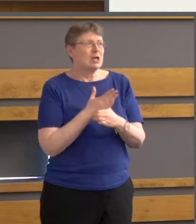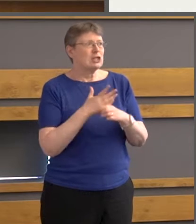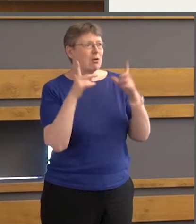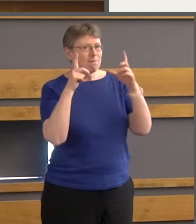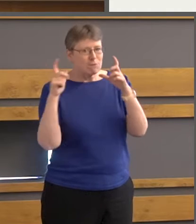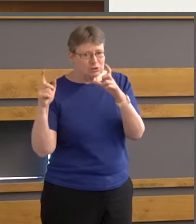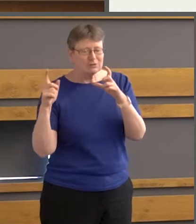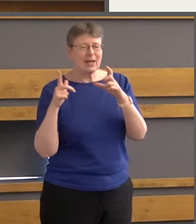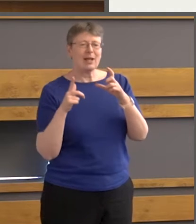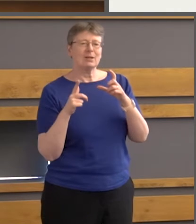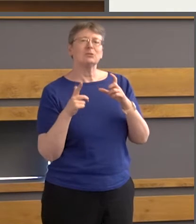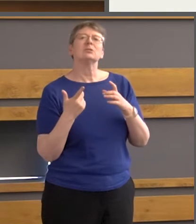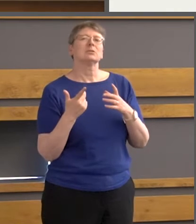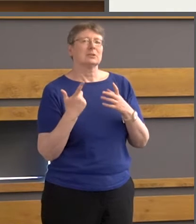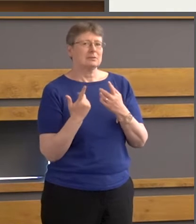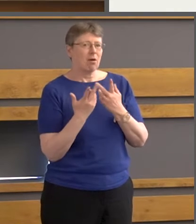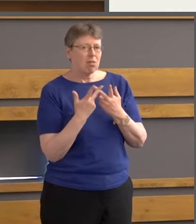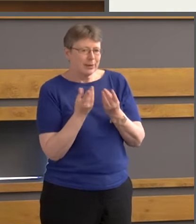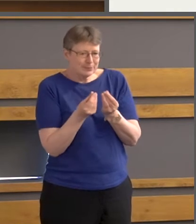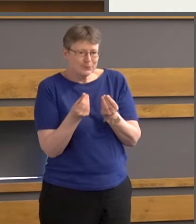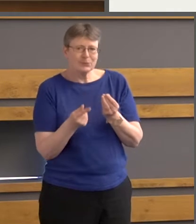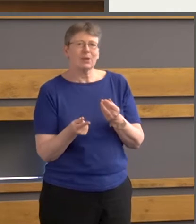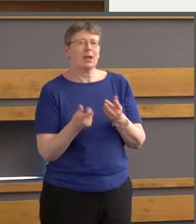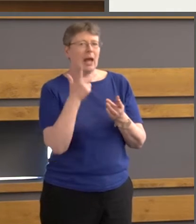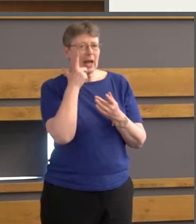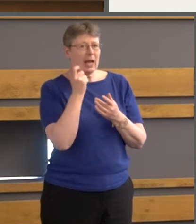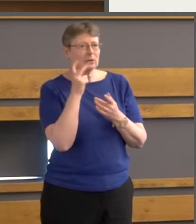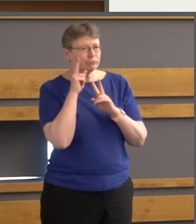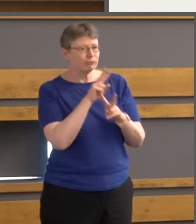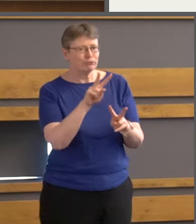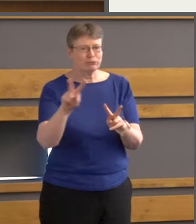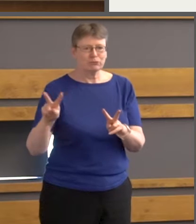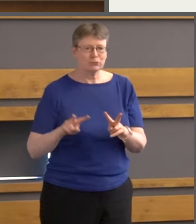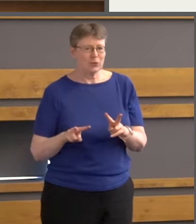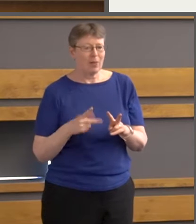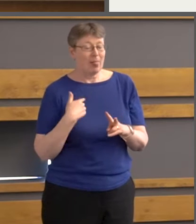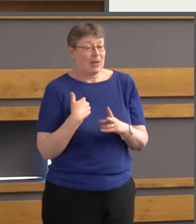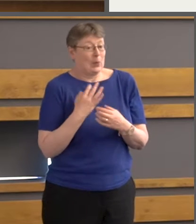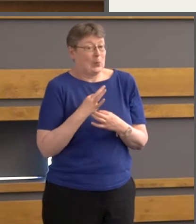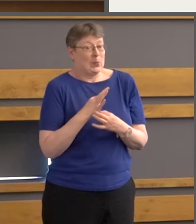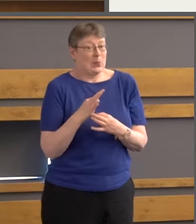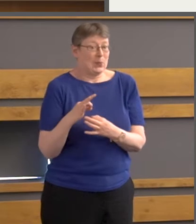that have inspired this artwork. And it's a real teaser of the expansive collections